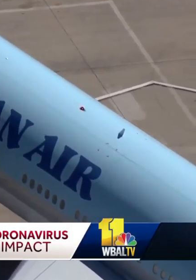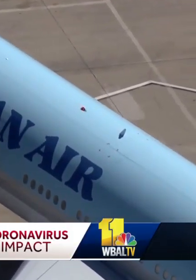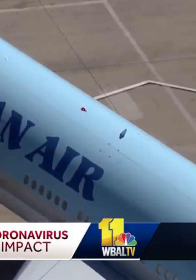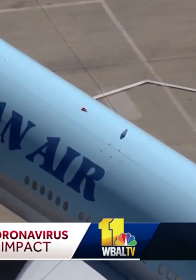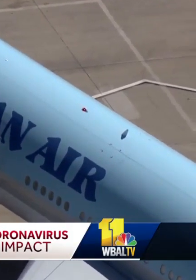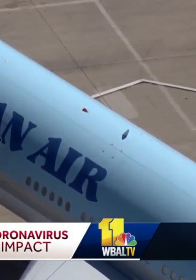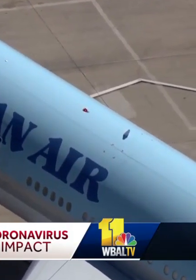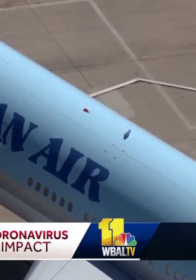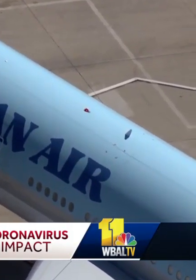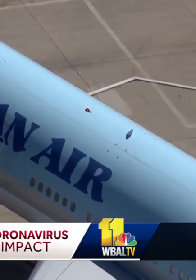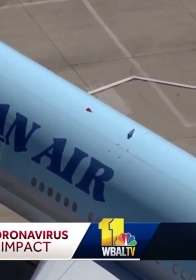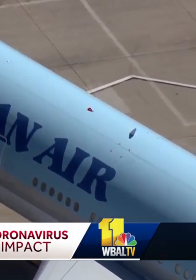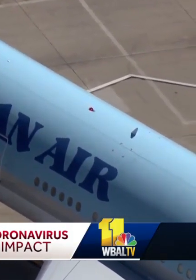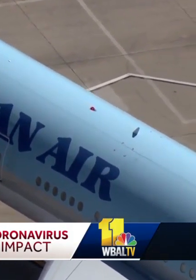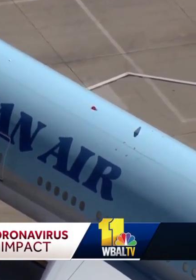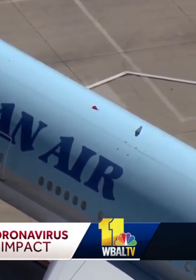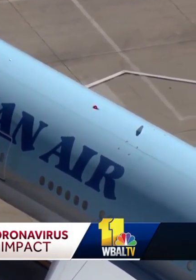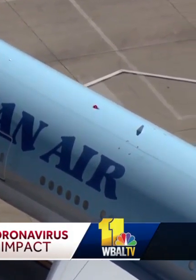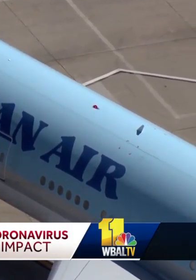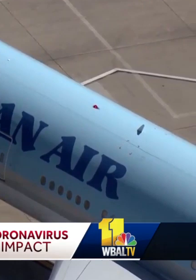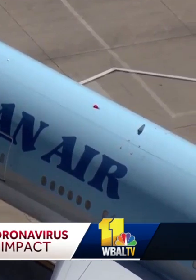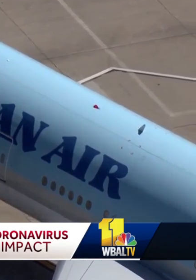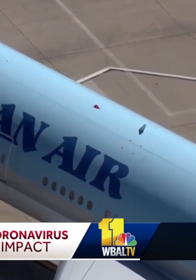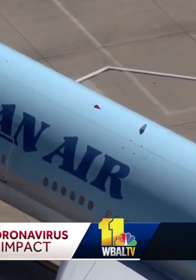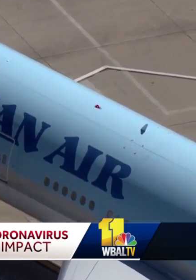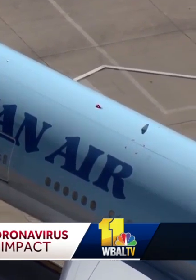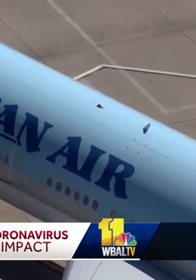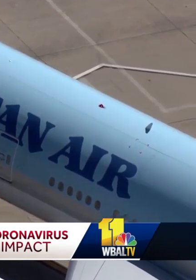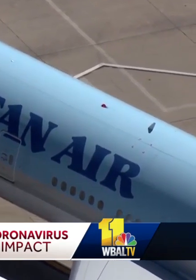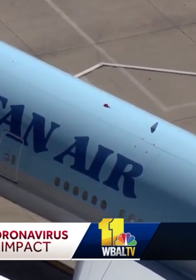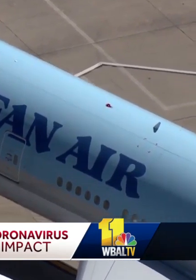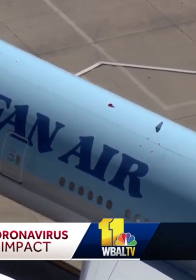STACKED UP IN THE HALLWAYS, RUNNING OUT OF VENTILATORS, NOT HAVING ICU BEDS.